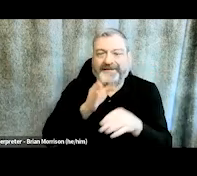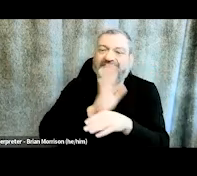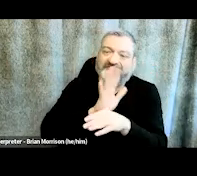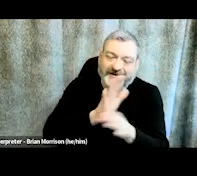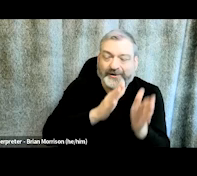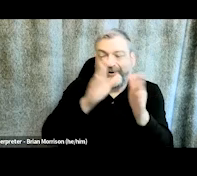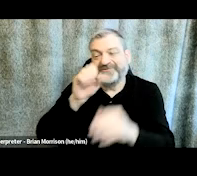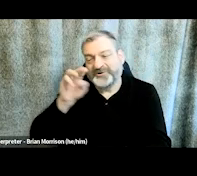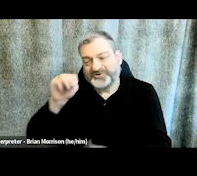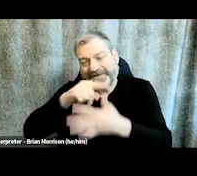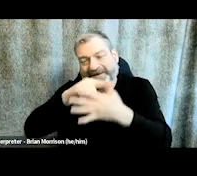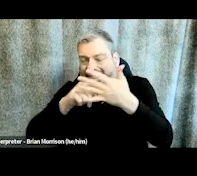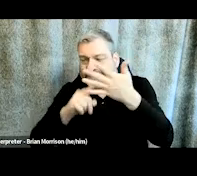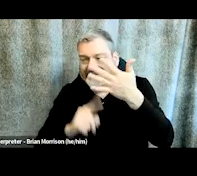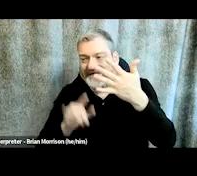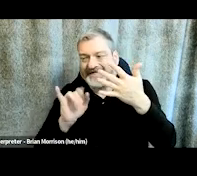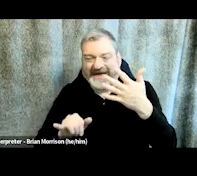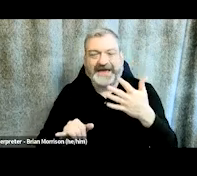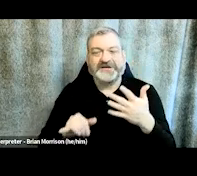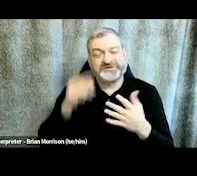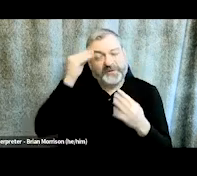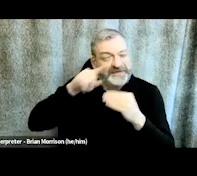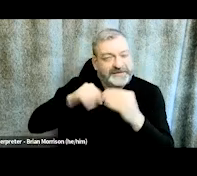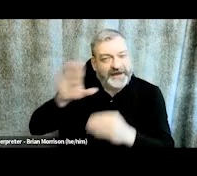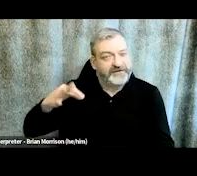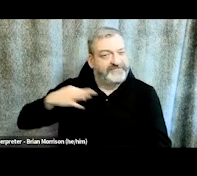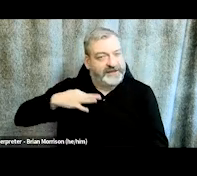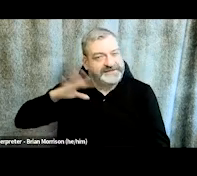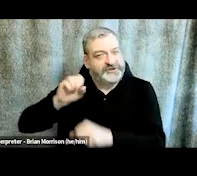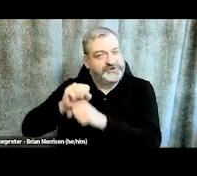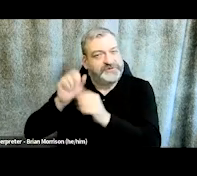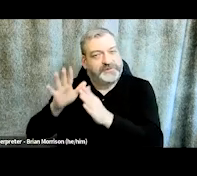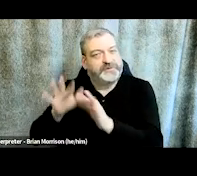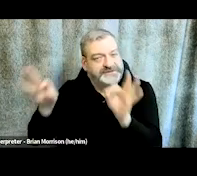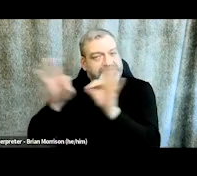So thinking about your volunteers and your employees is very important as well.